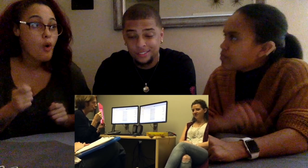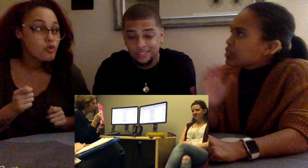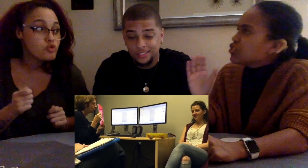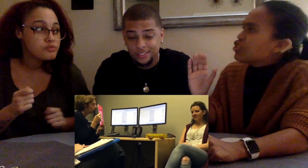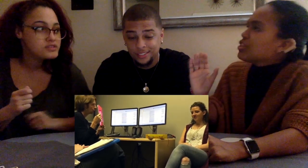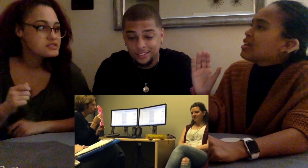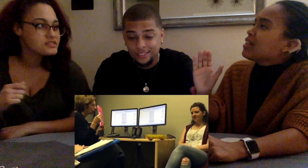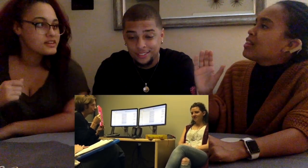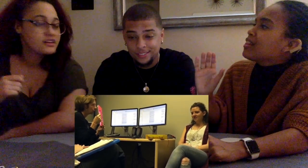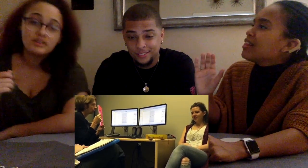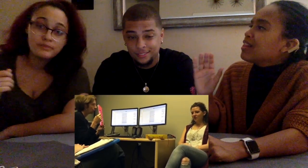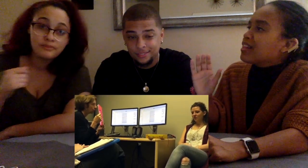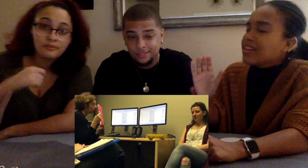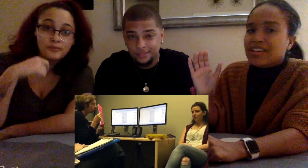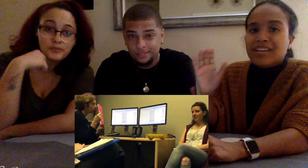V: CHILLLLL